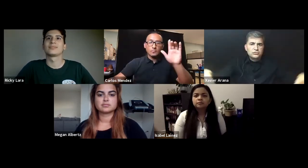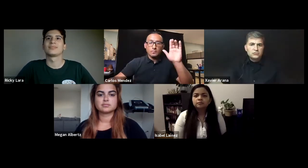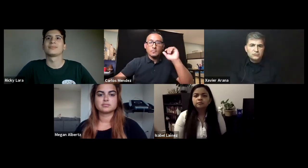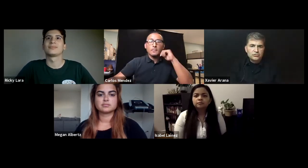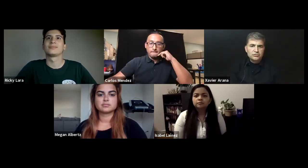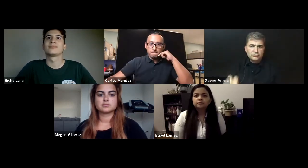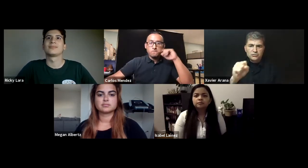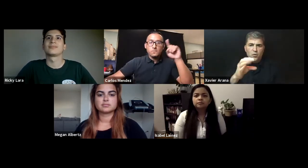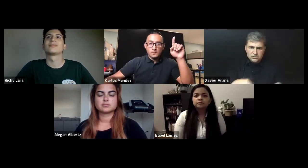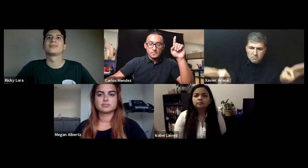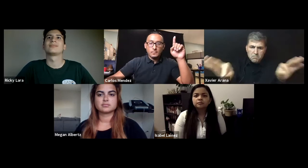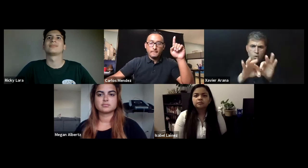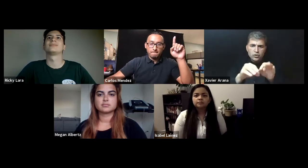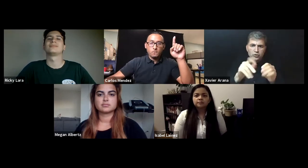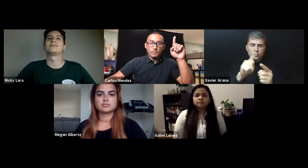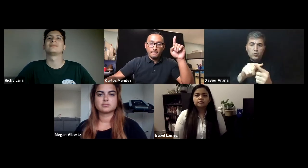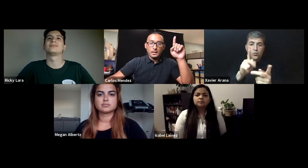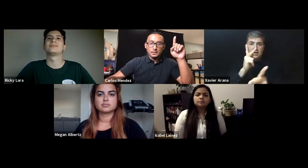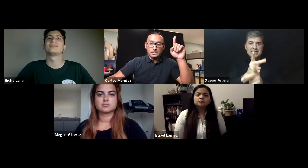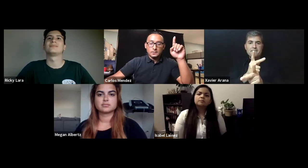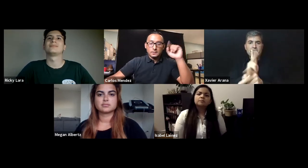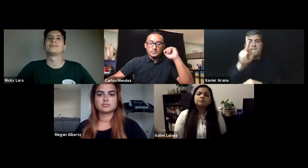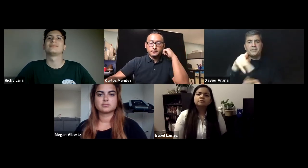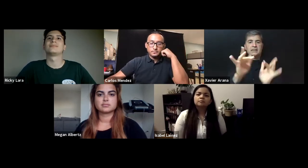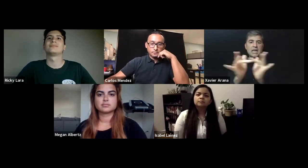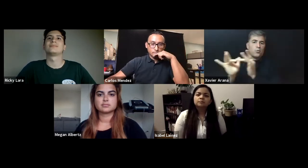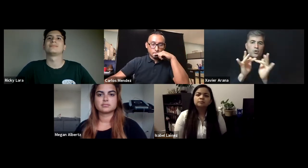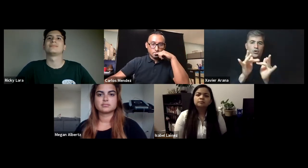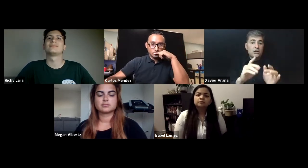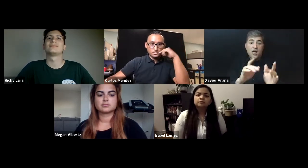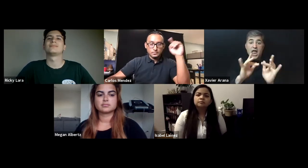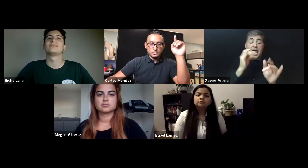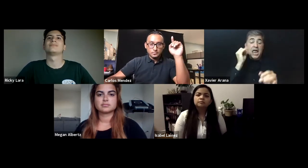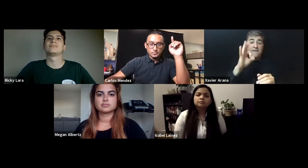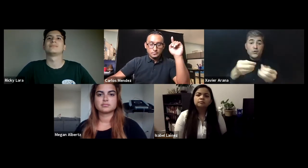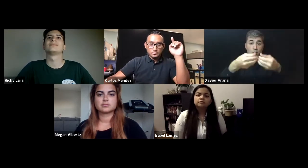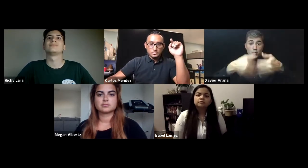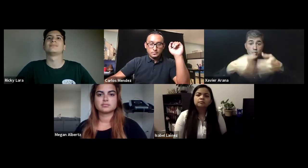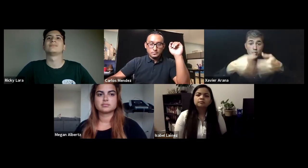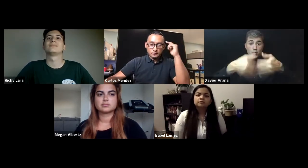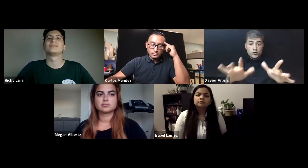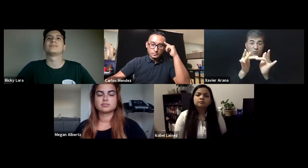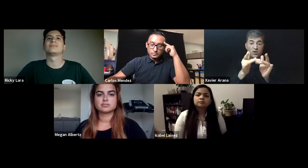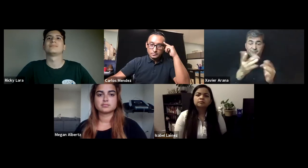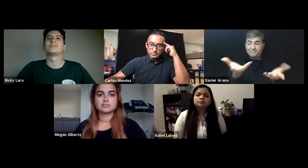and we are all communicating right now. So, I think that's very important, to keep up with, um, the network,